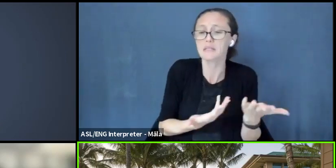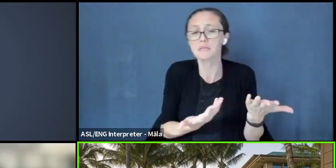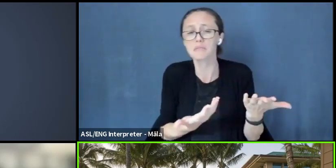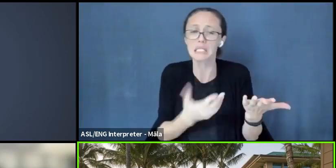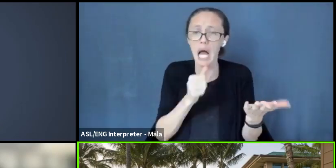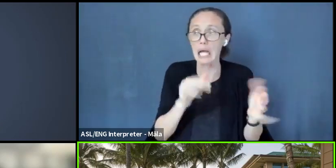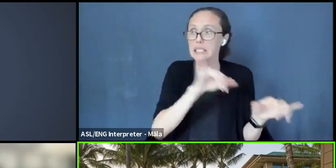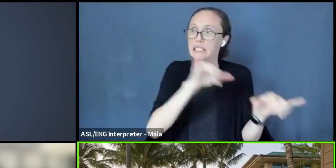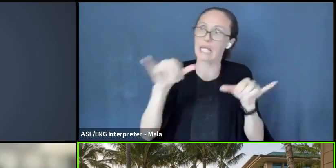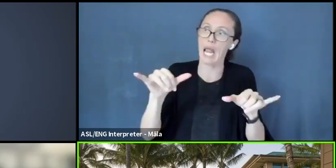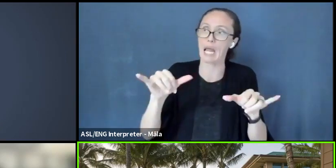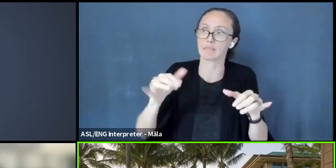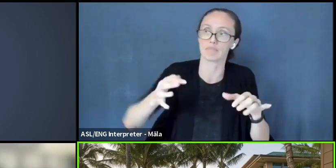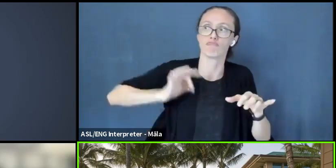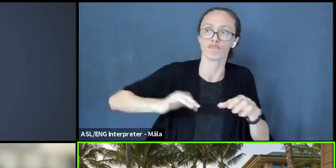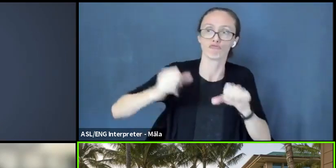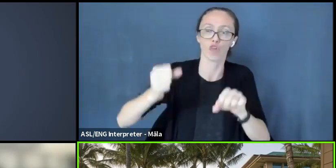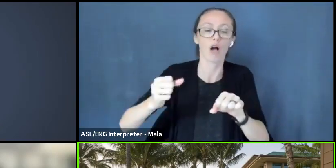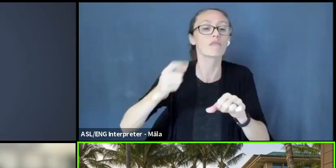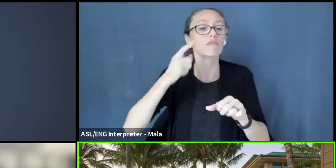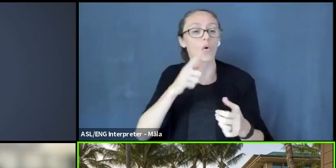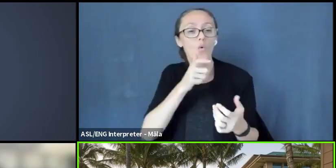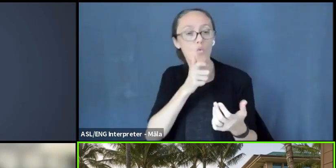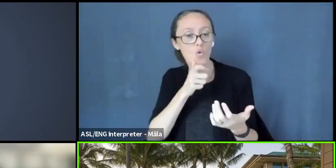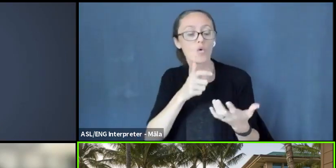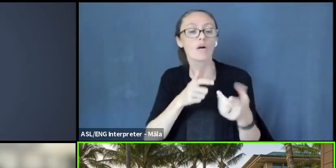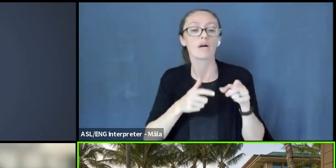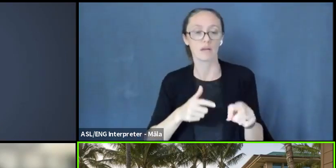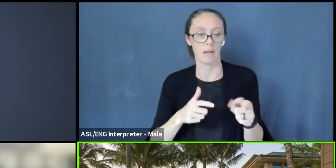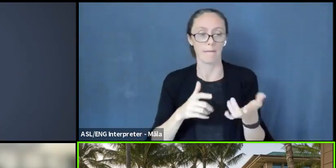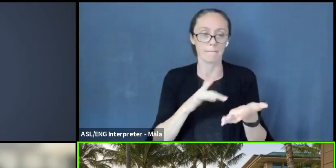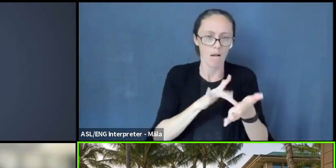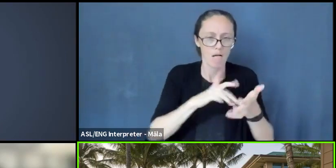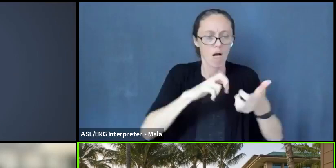with underlying medical conditions. As well.